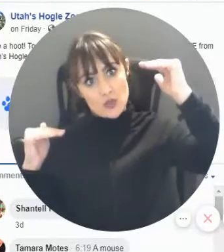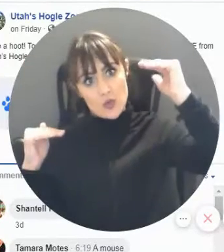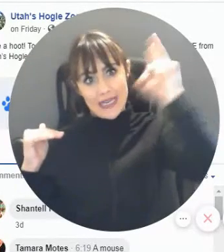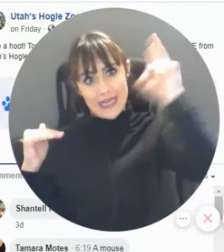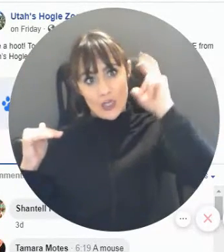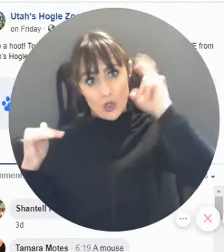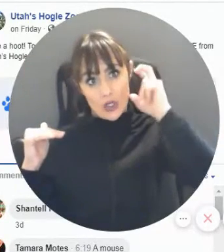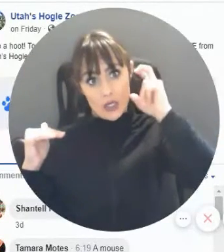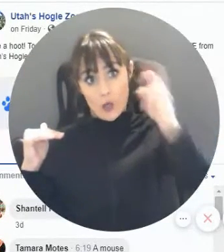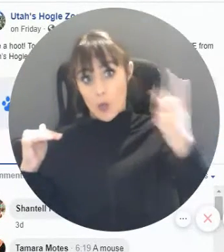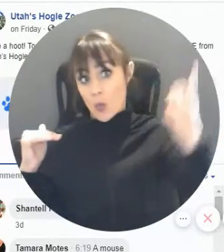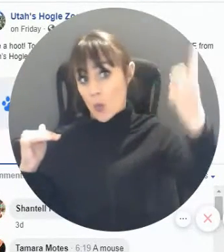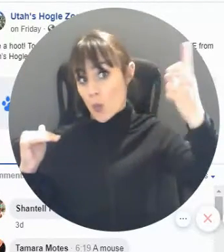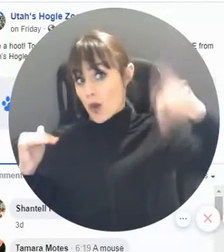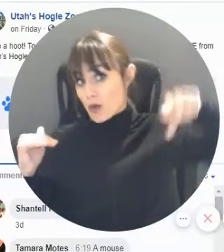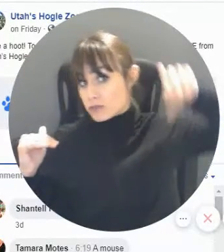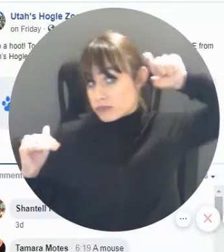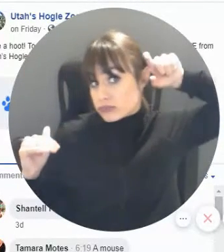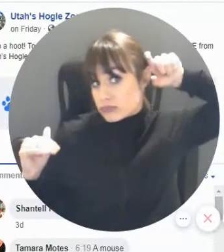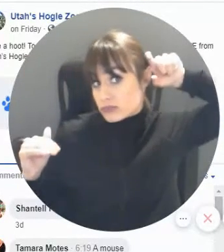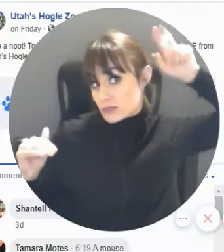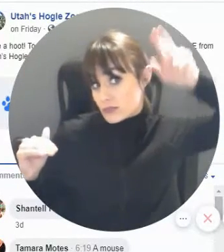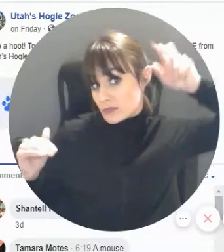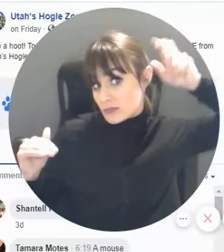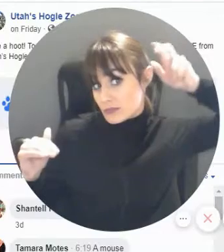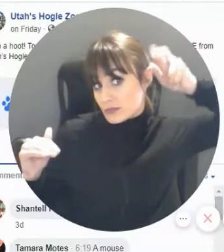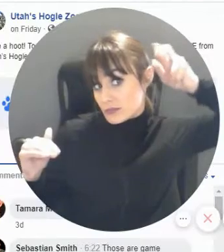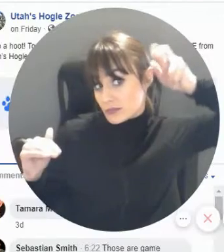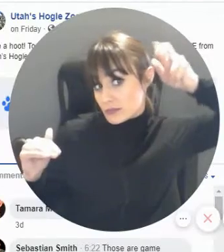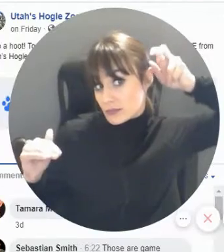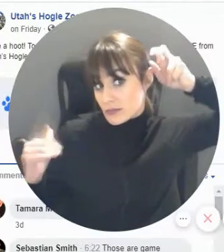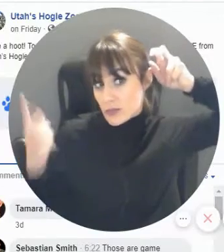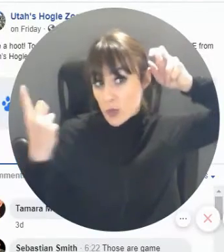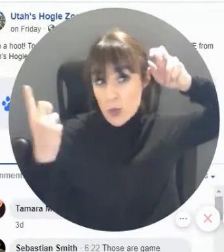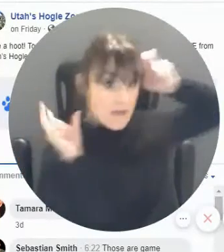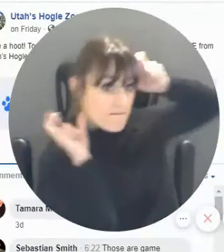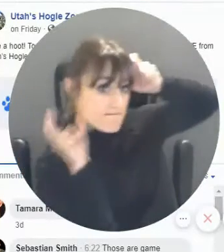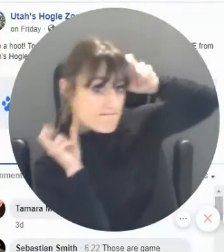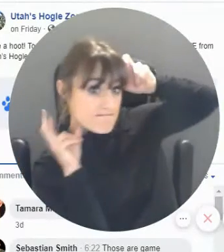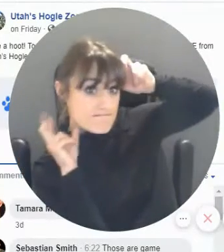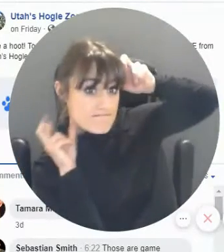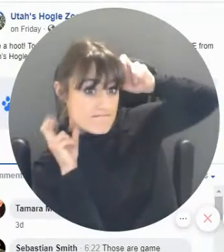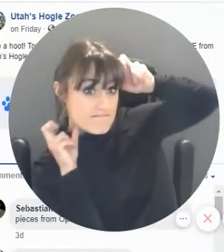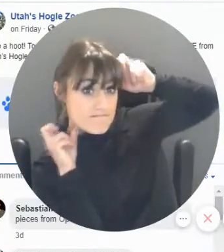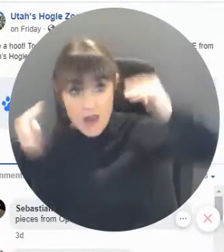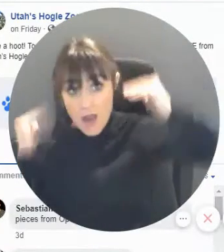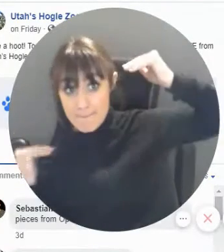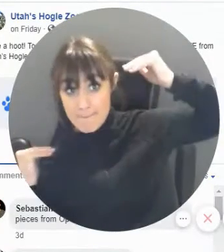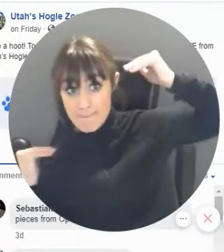and the other is down low on the other side. So, as you are looking at owls, you might notice they